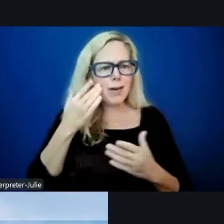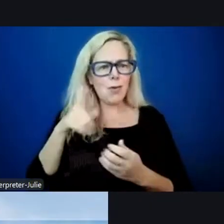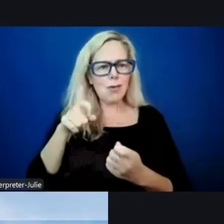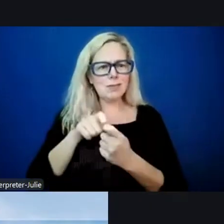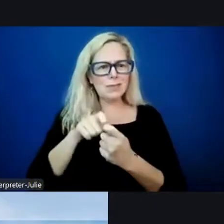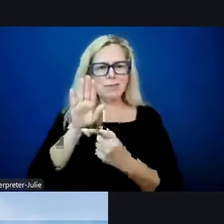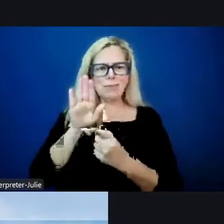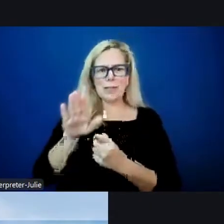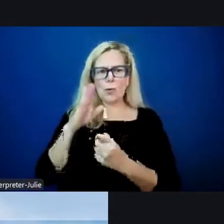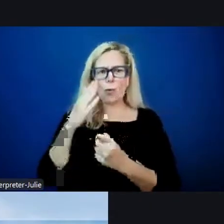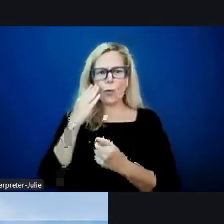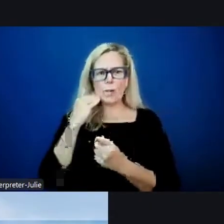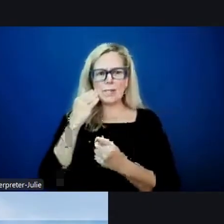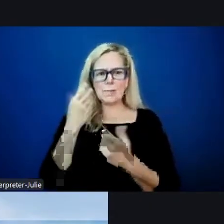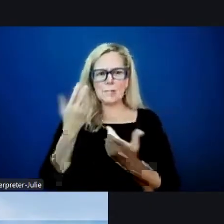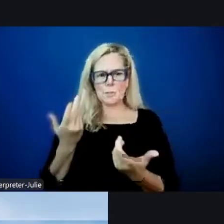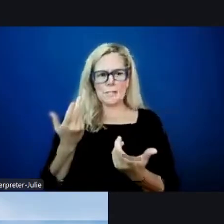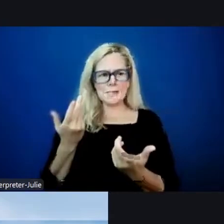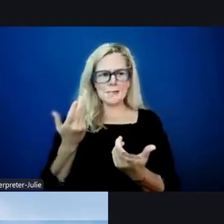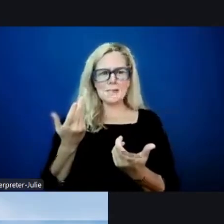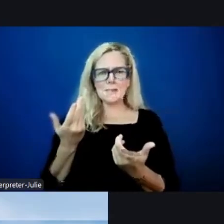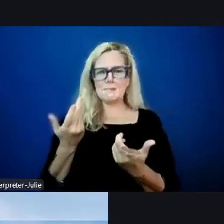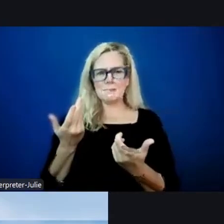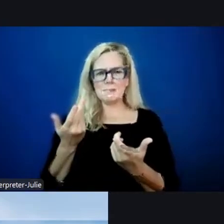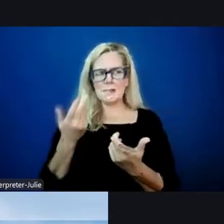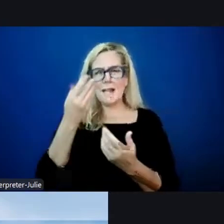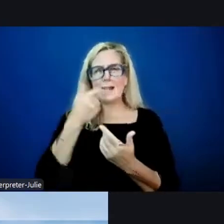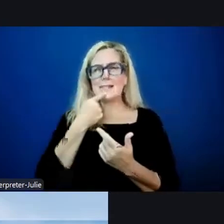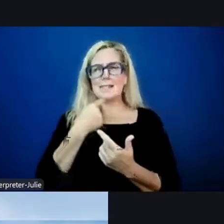students as safely as we can exactly what's going on with your health.